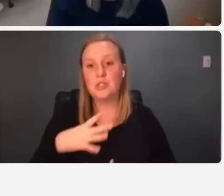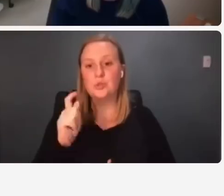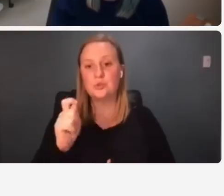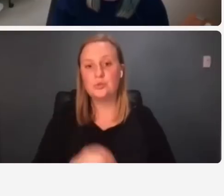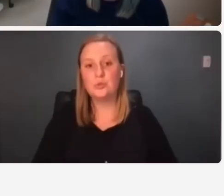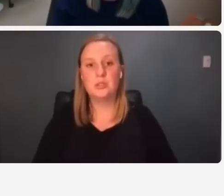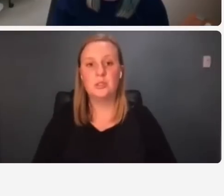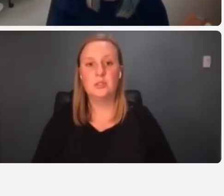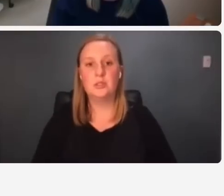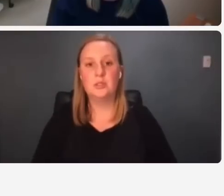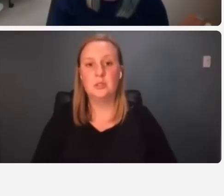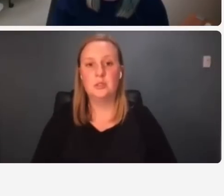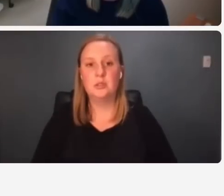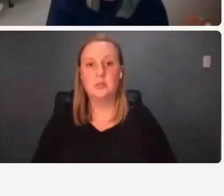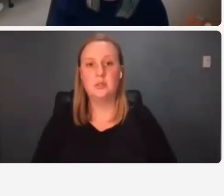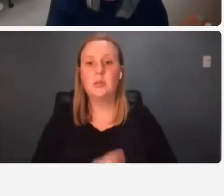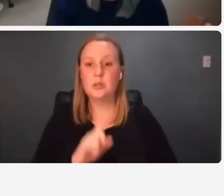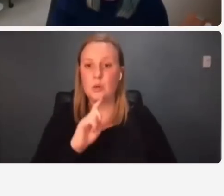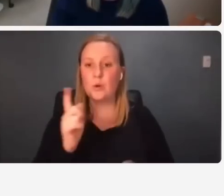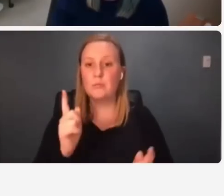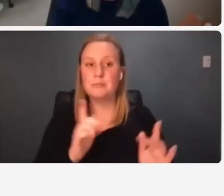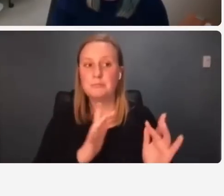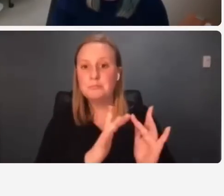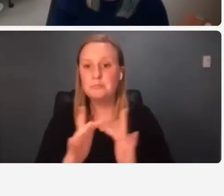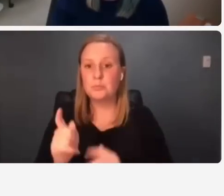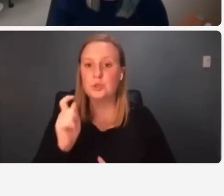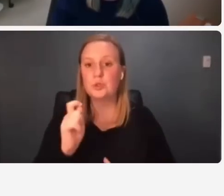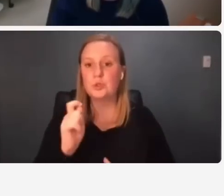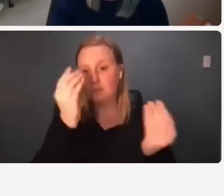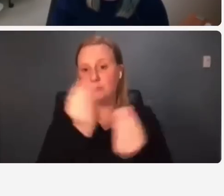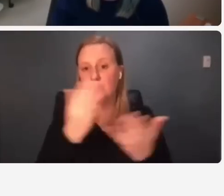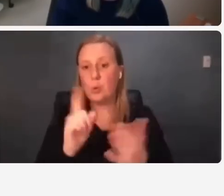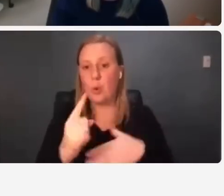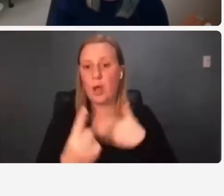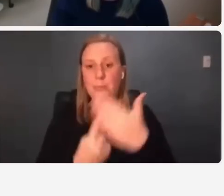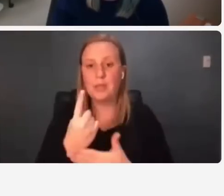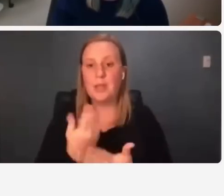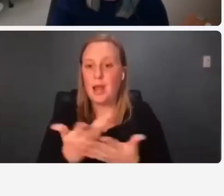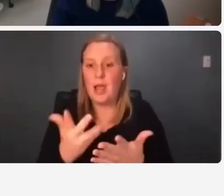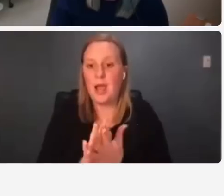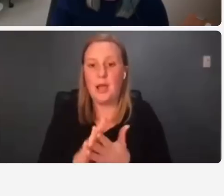So we'll be able in good time to tell providers what's happening and how we're going to approach that extension.